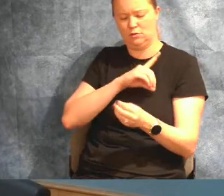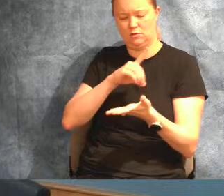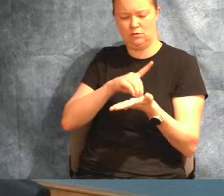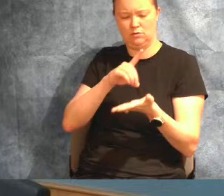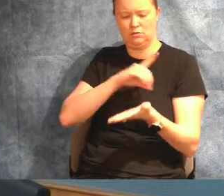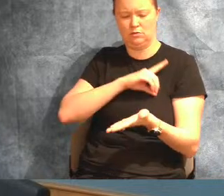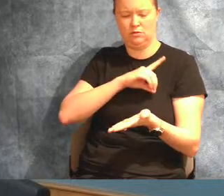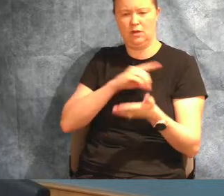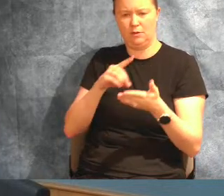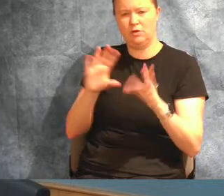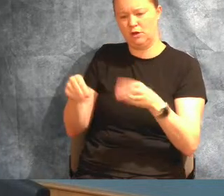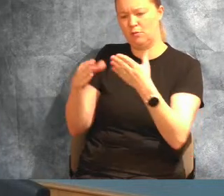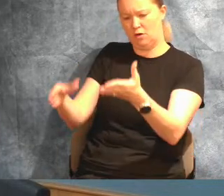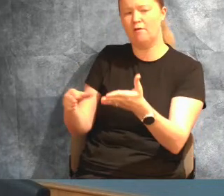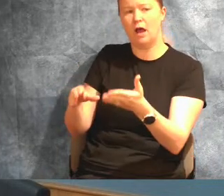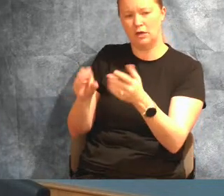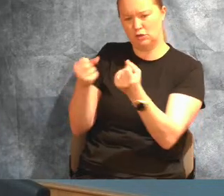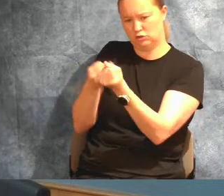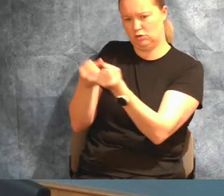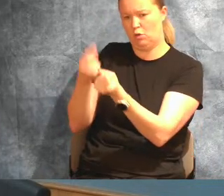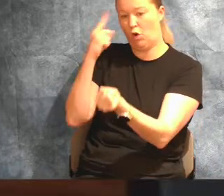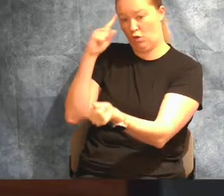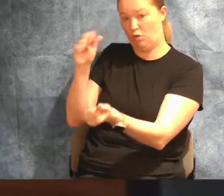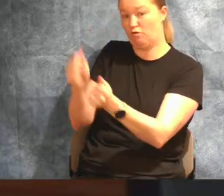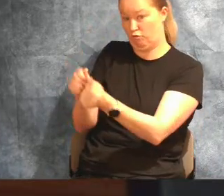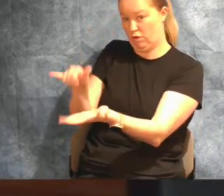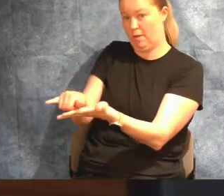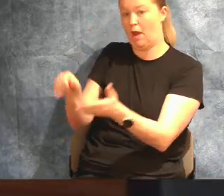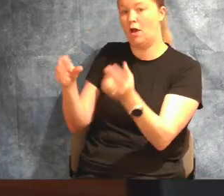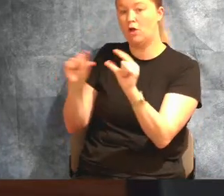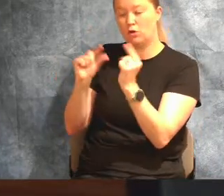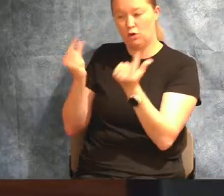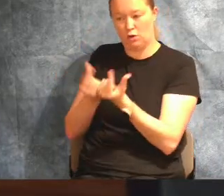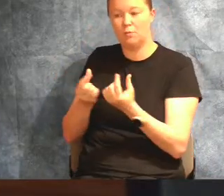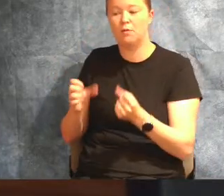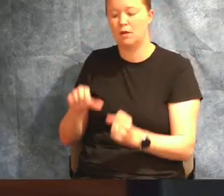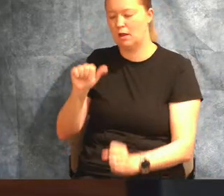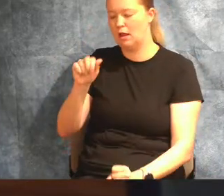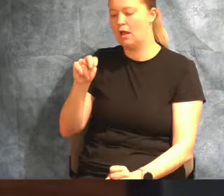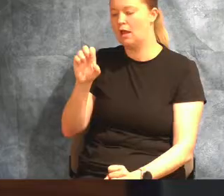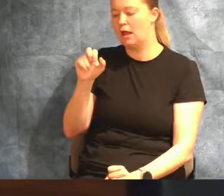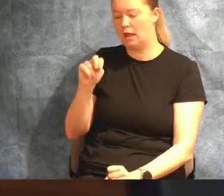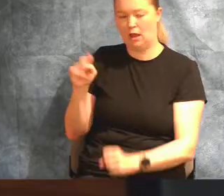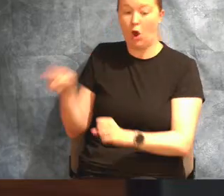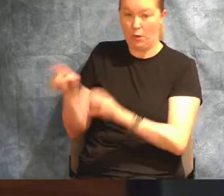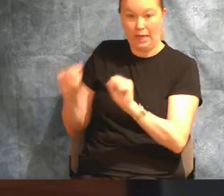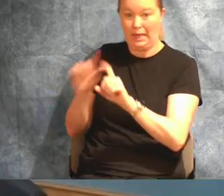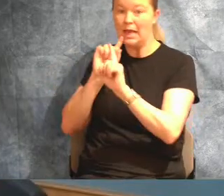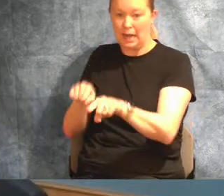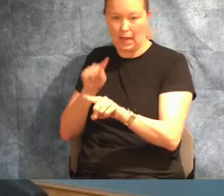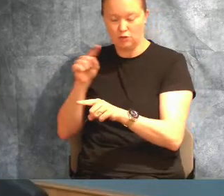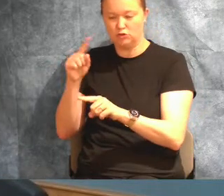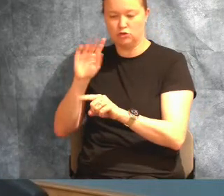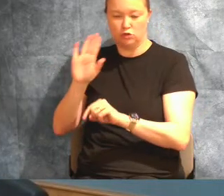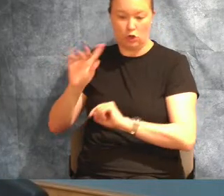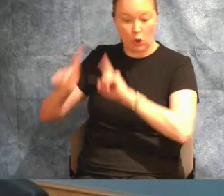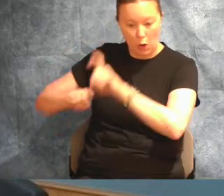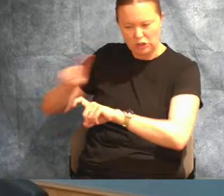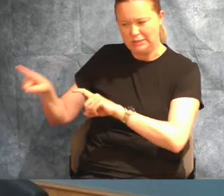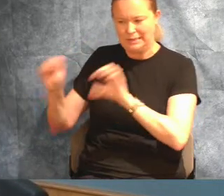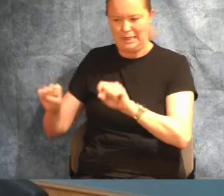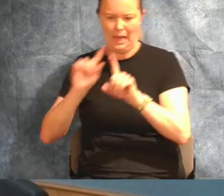provides staff support to that group. so Anson can answer any questions you have or if if if